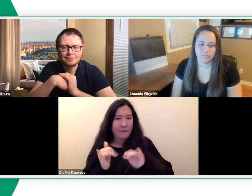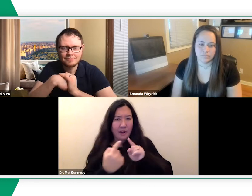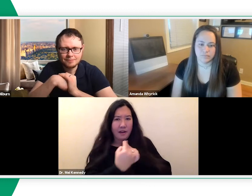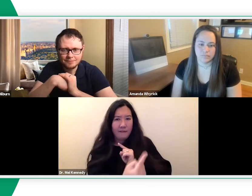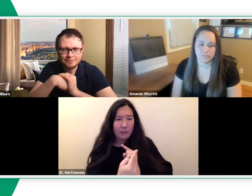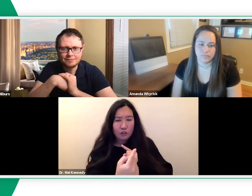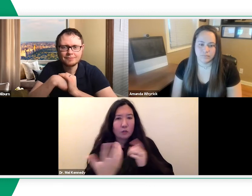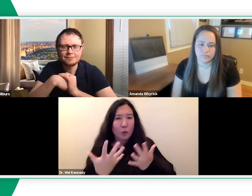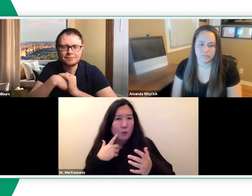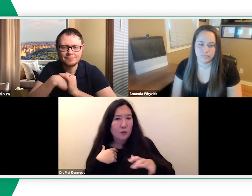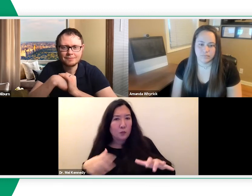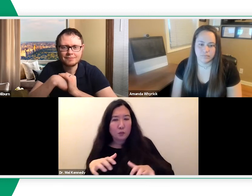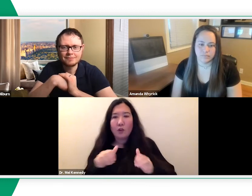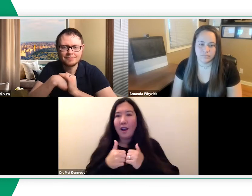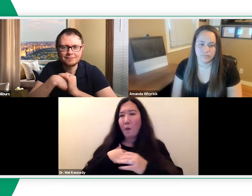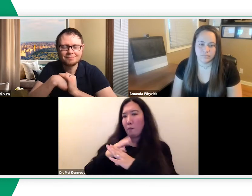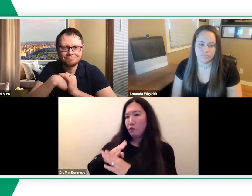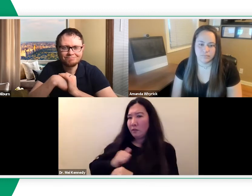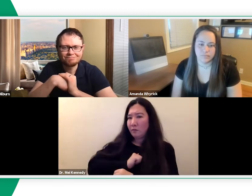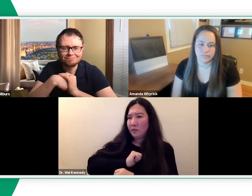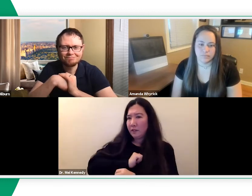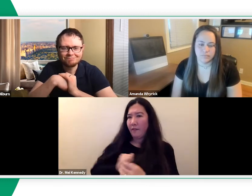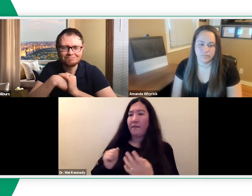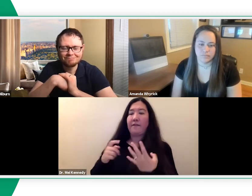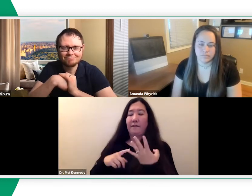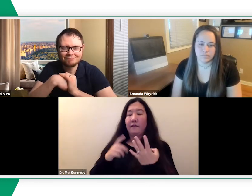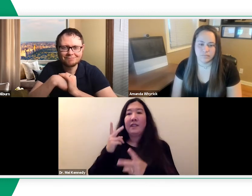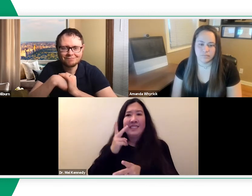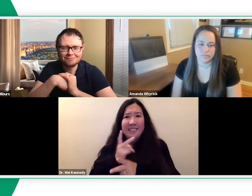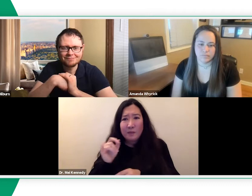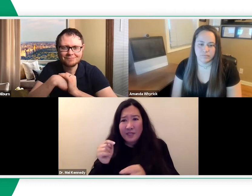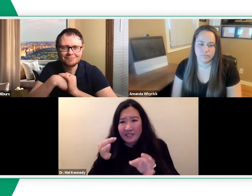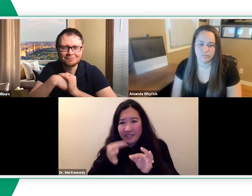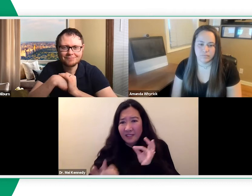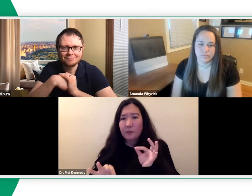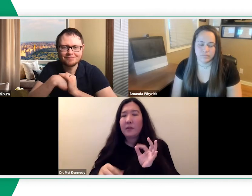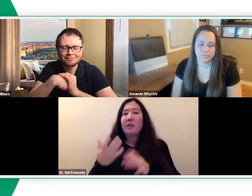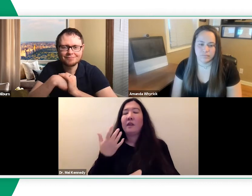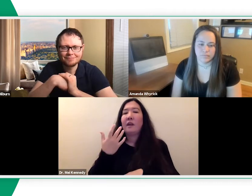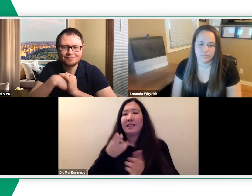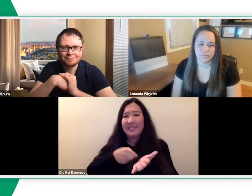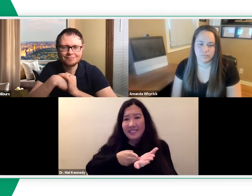an in-depth thought of how to defend ourselves. They have: Think Like an Adversary, Confidentiality,